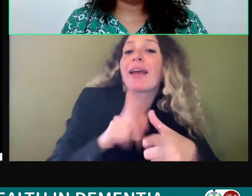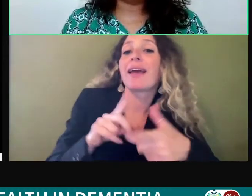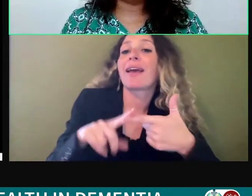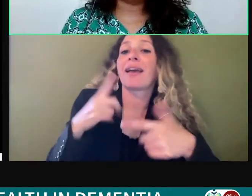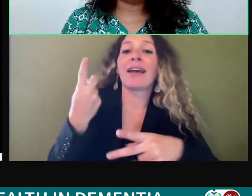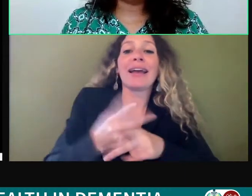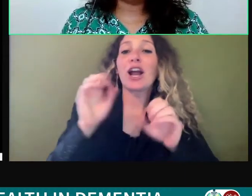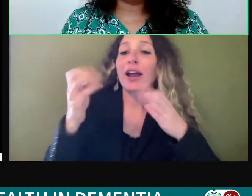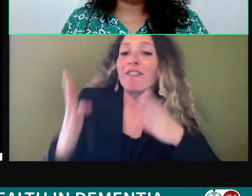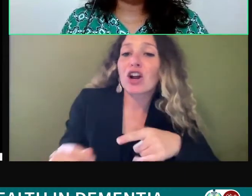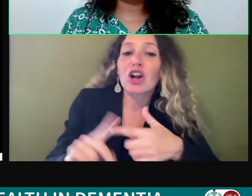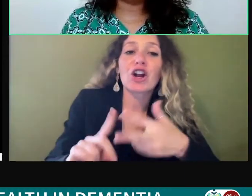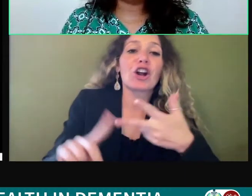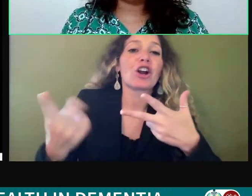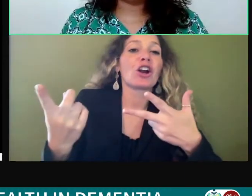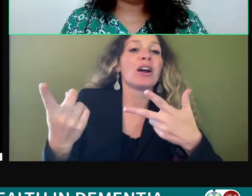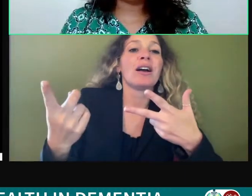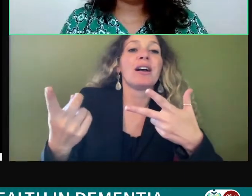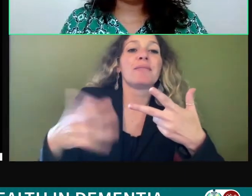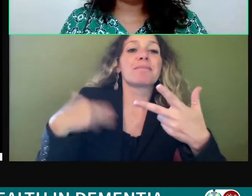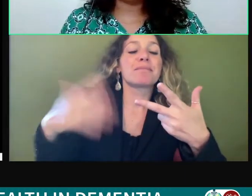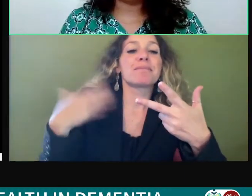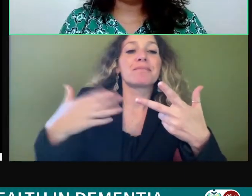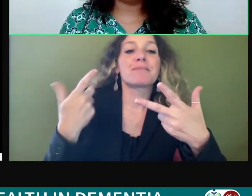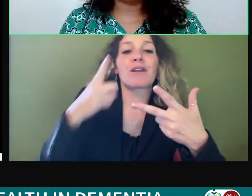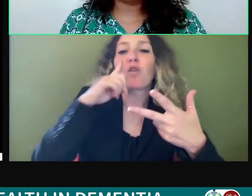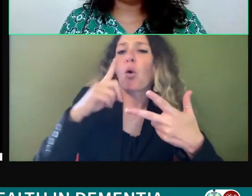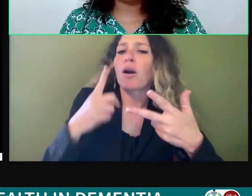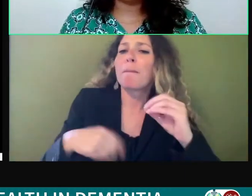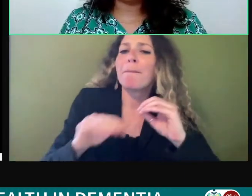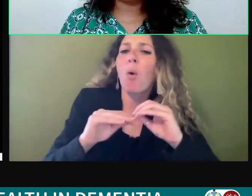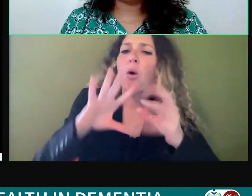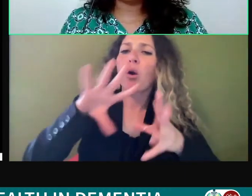the clinicians who take care of them in terms of getting a more holistic view of what's going on.